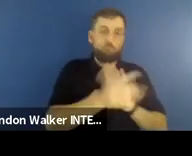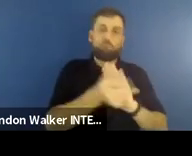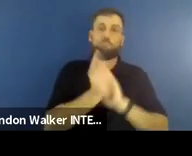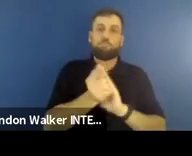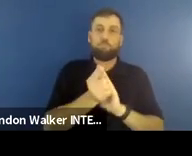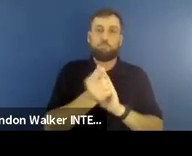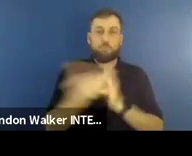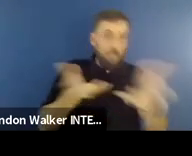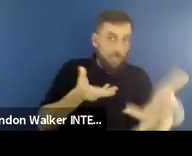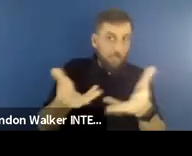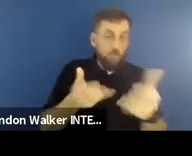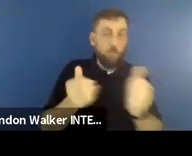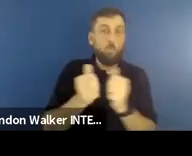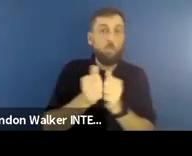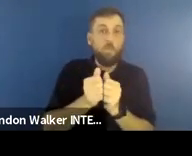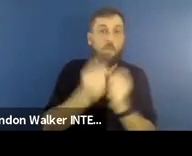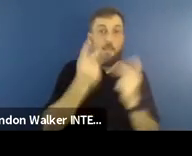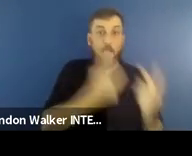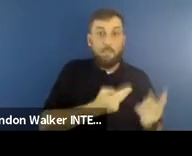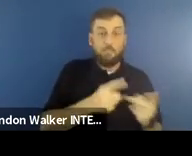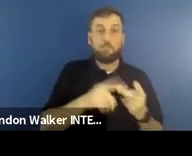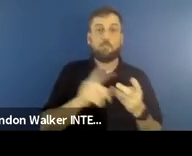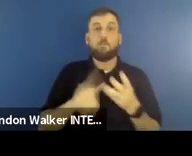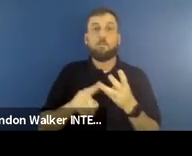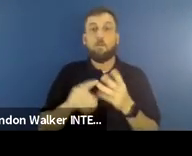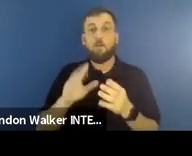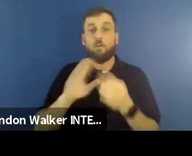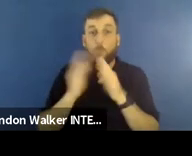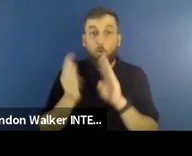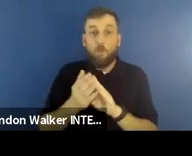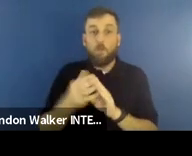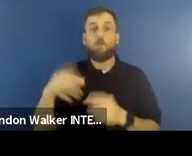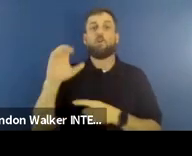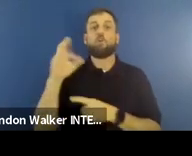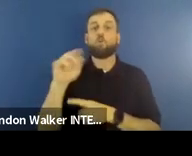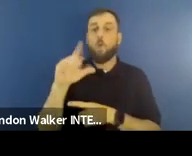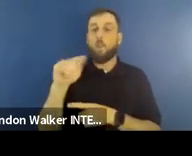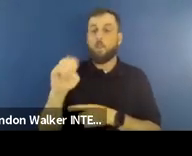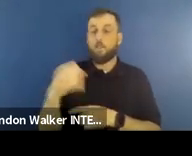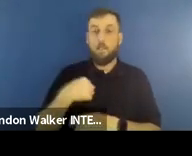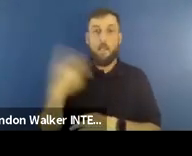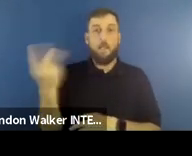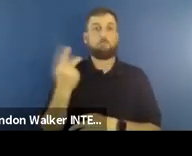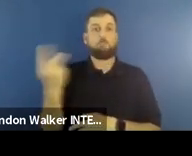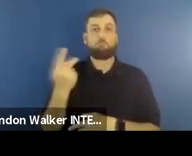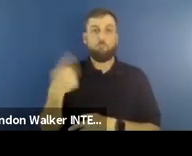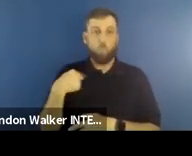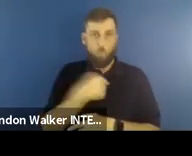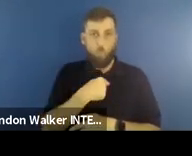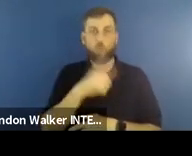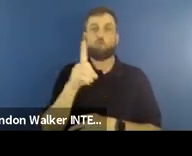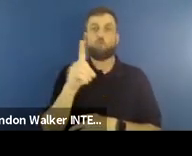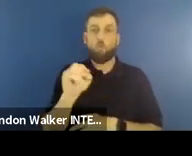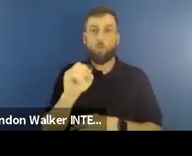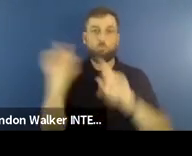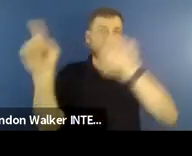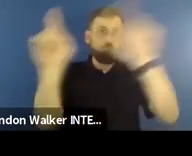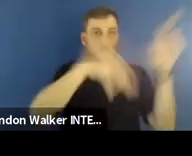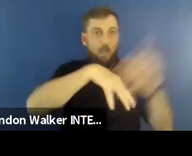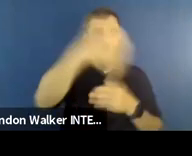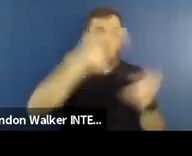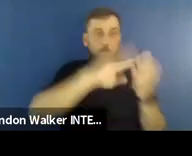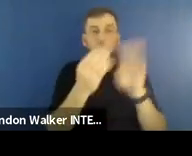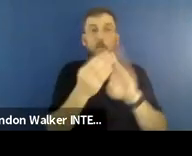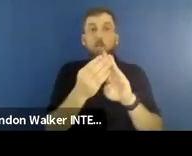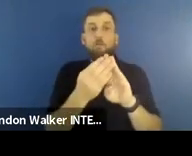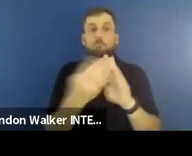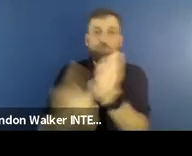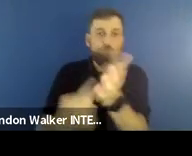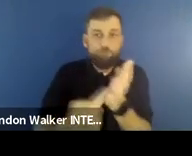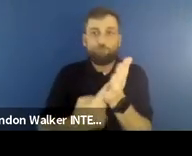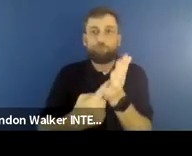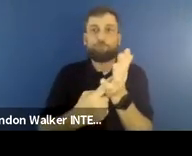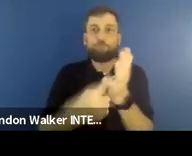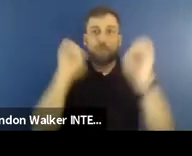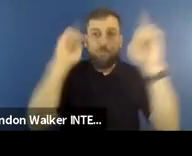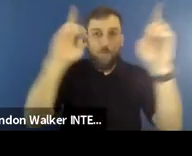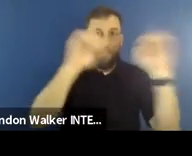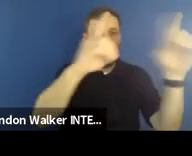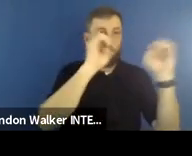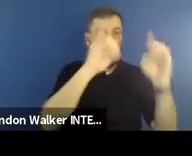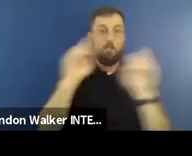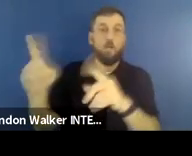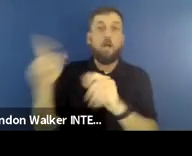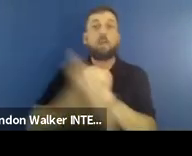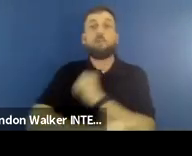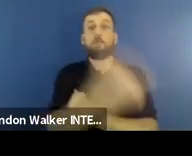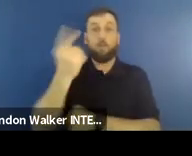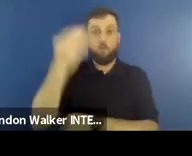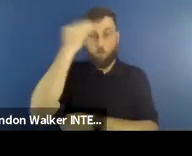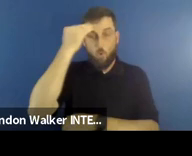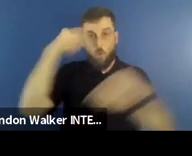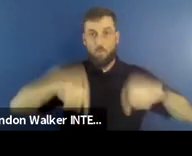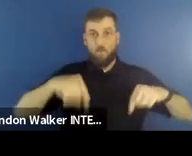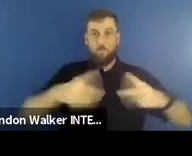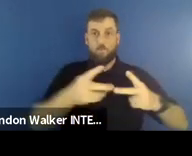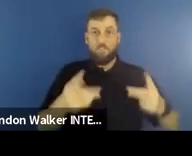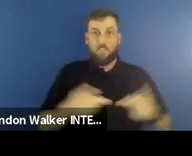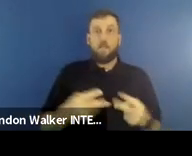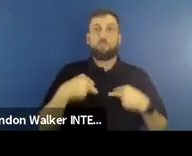So we engage with our guests we engage with our community so Charlotte and I we go out into the community and have these conversations, make sure we're providing education to the community, so everyone knows that facility is open for individuals to receive